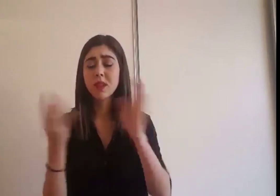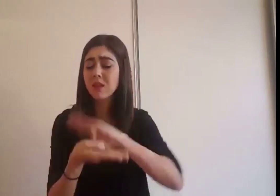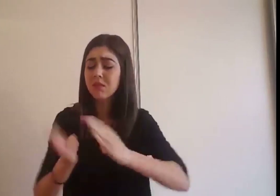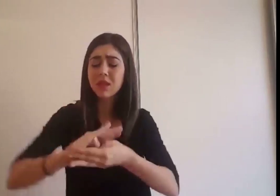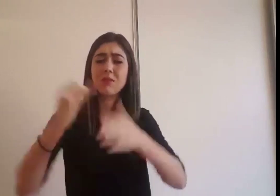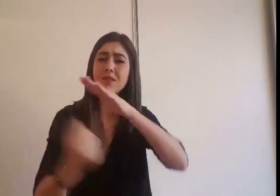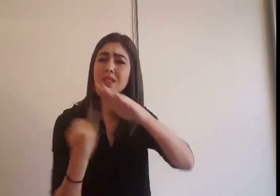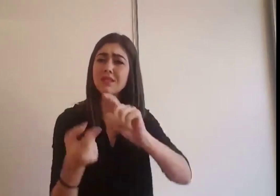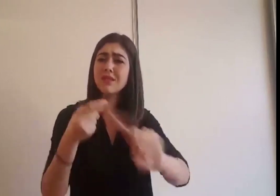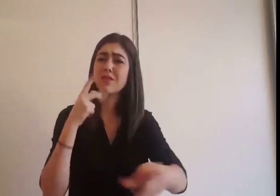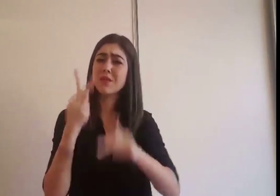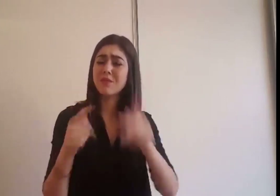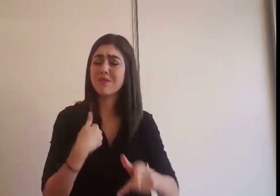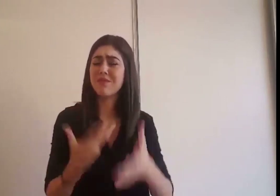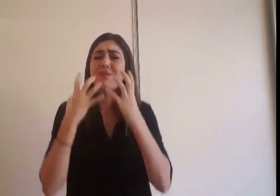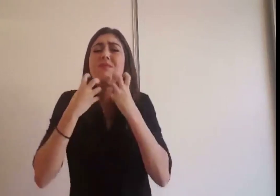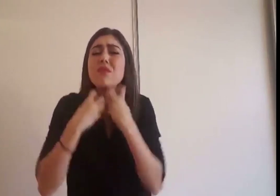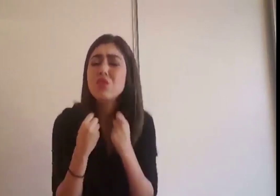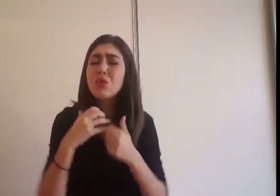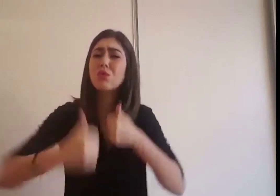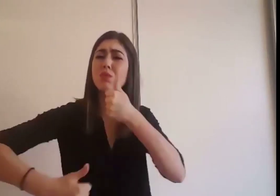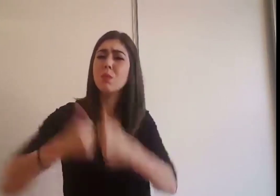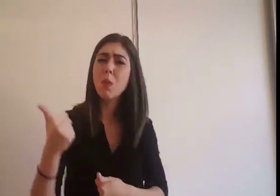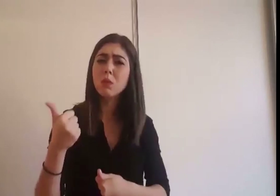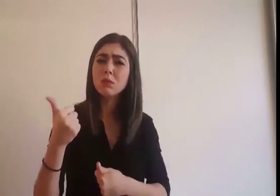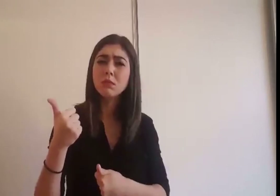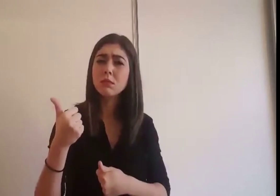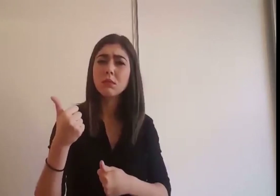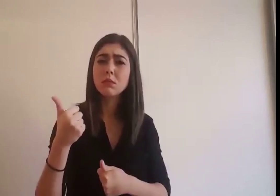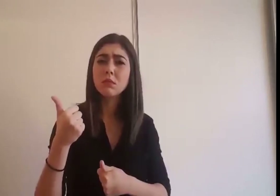and I became isolated from the ones I loved most